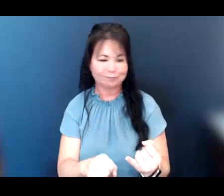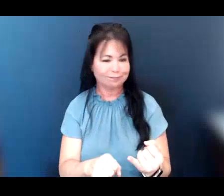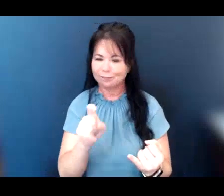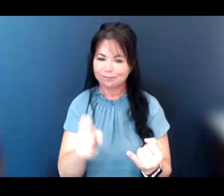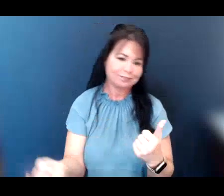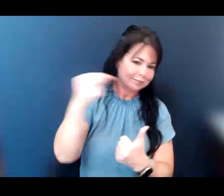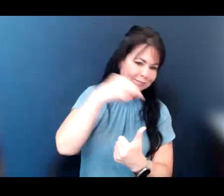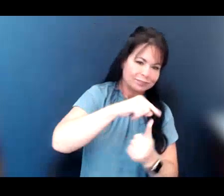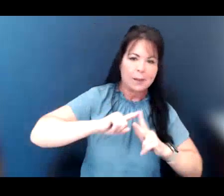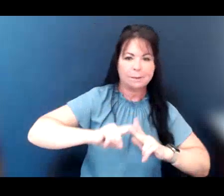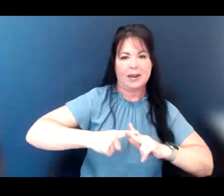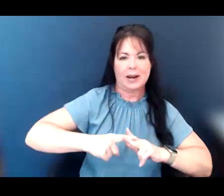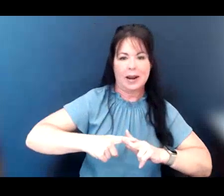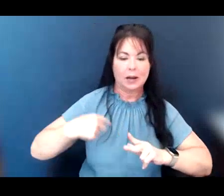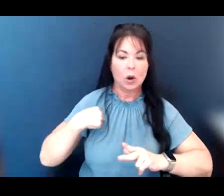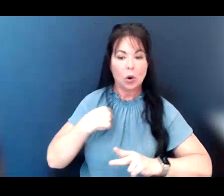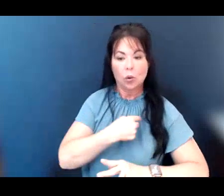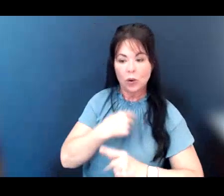we're specifically writing the requirements so